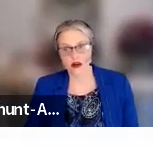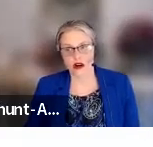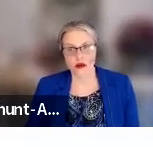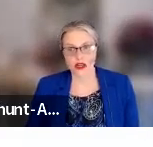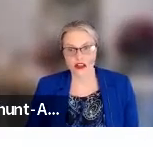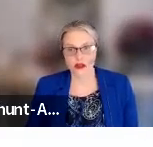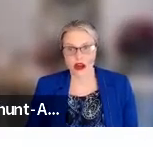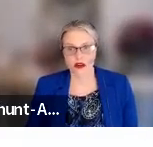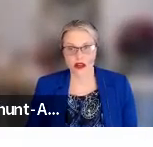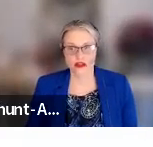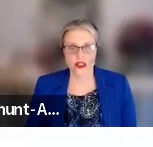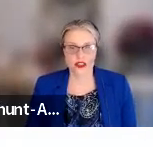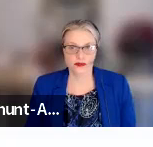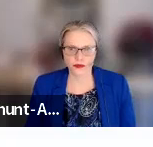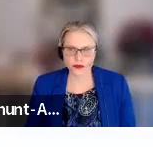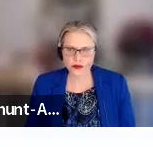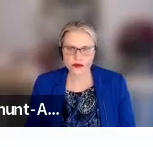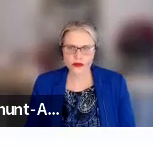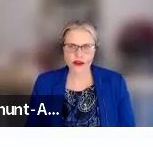injury or in combination with other injuries.